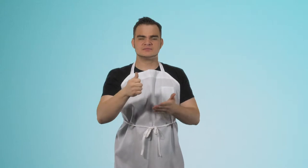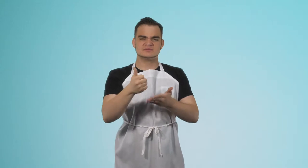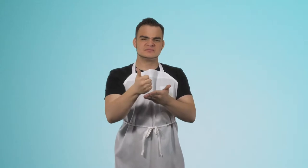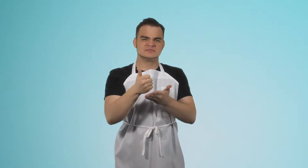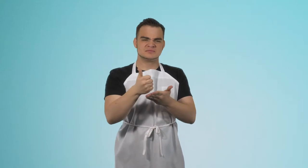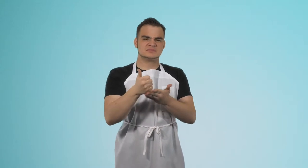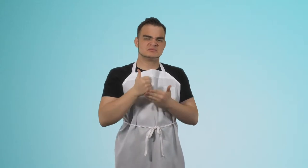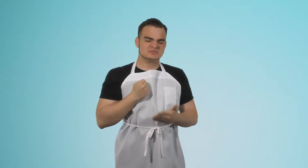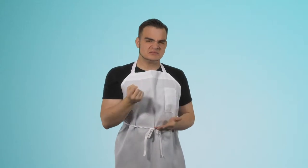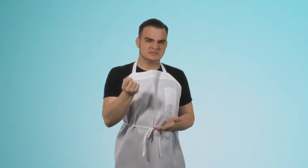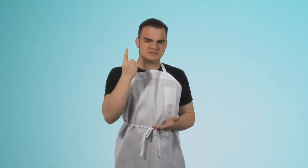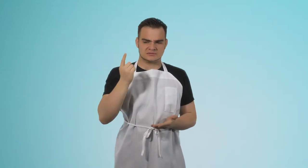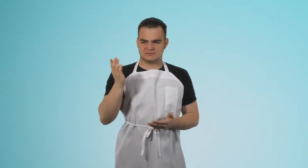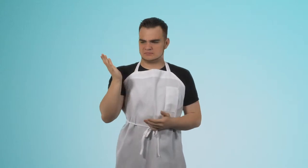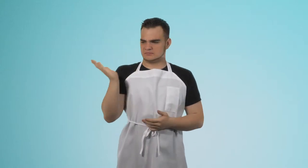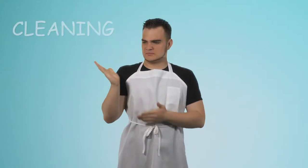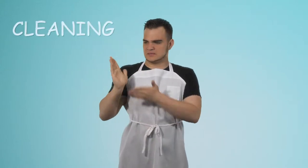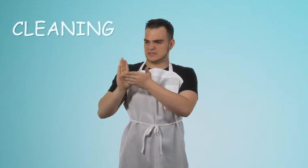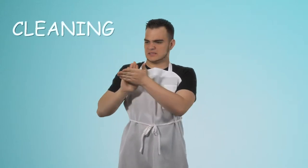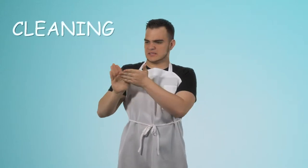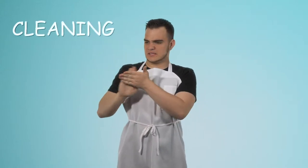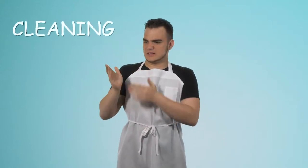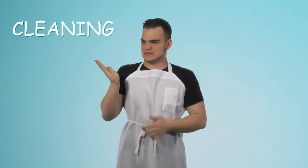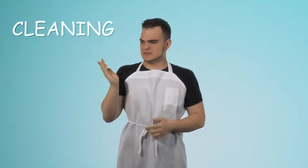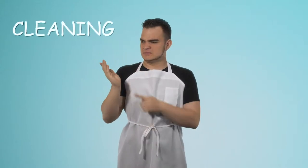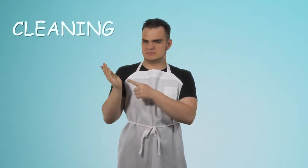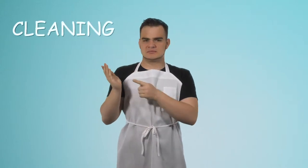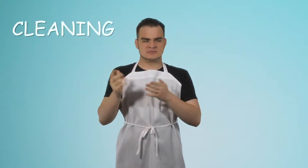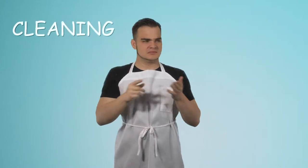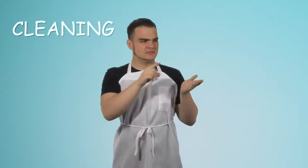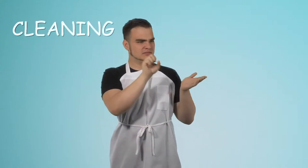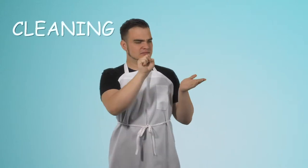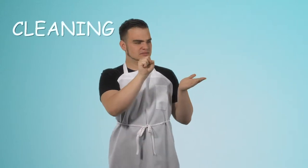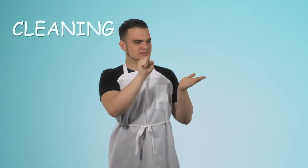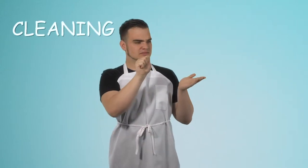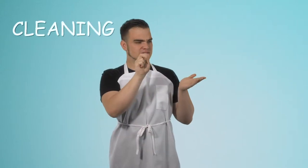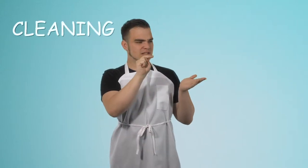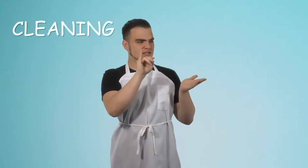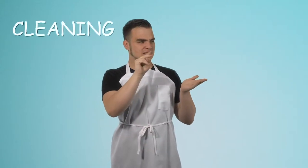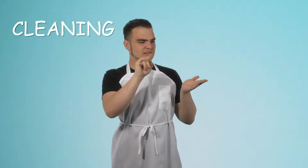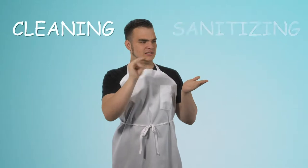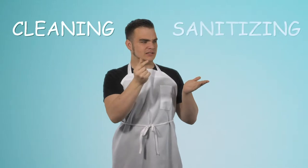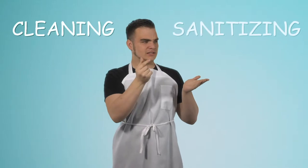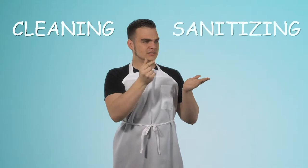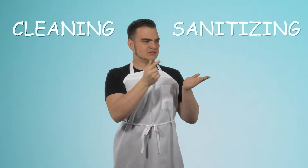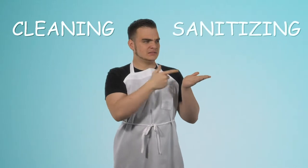Help me understand, Cleaning and Sanitizing are different?